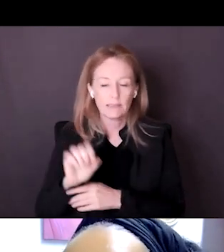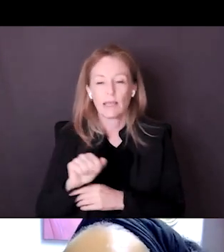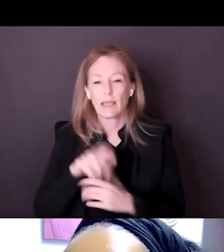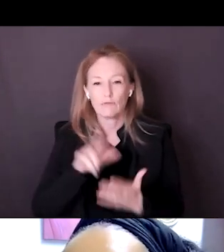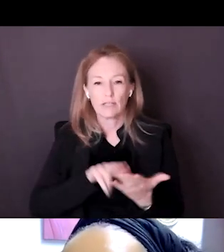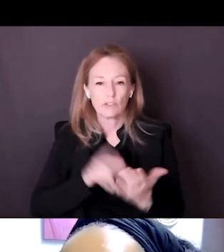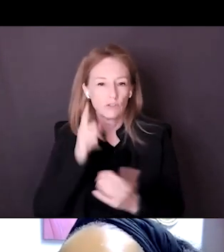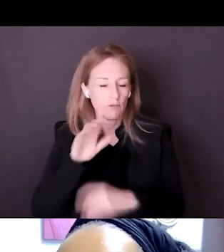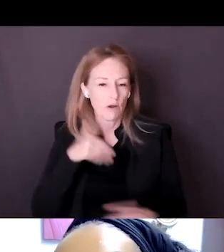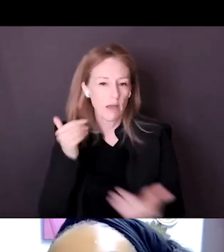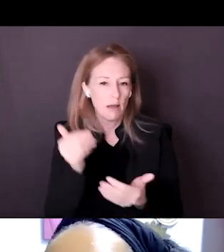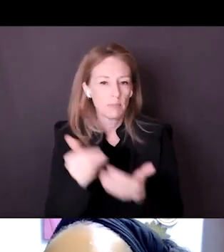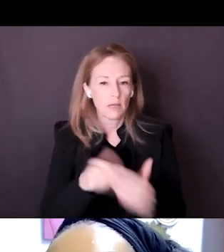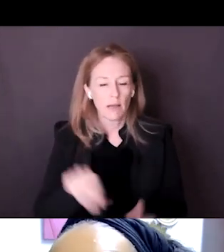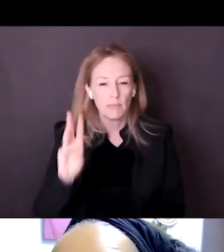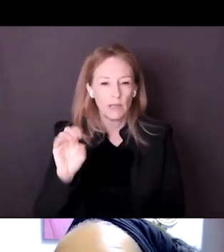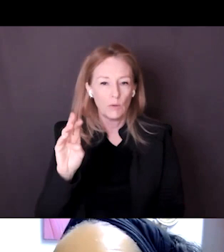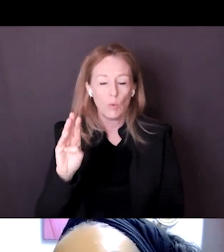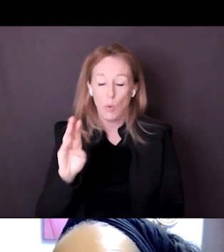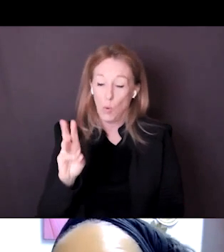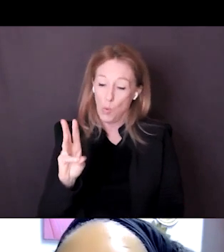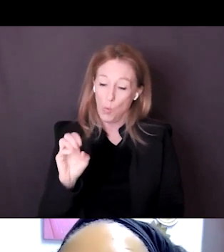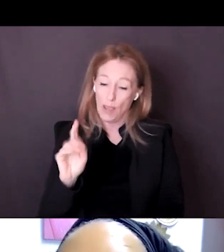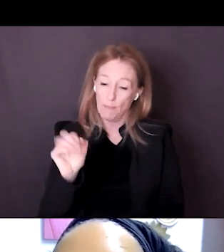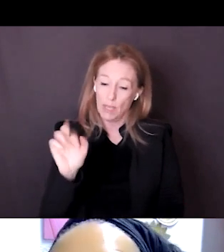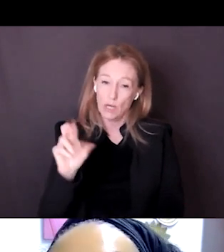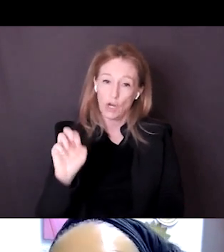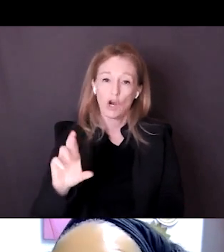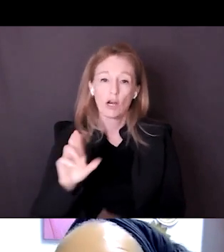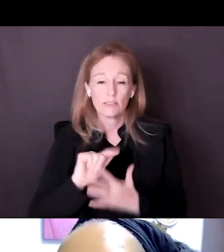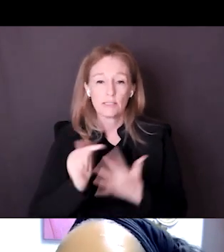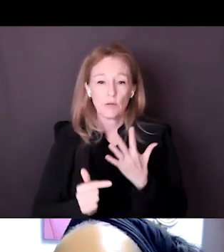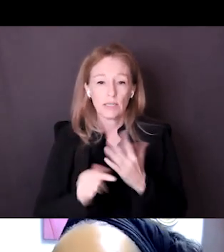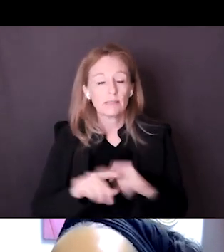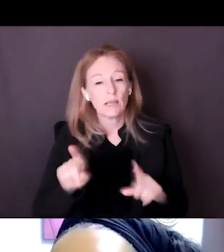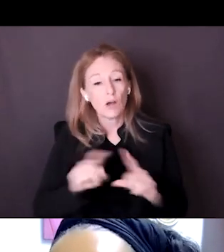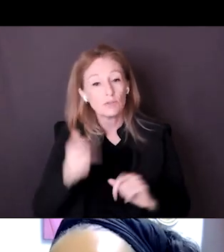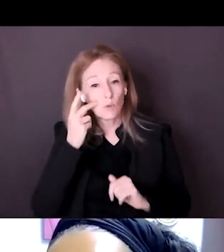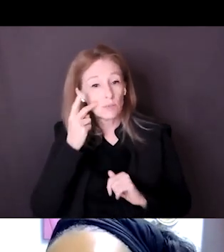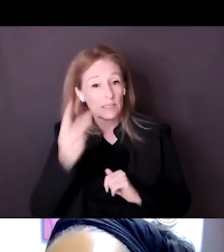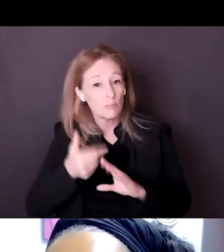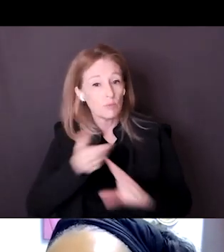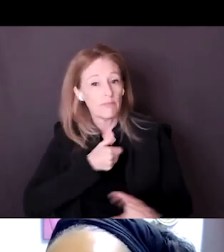UPCOMING EPISODES AND SEE THE RECORDINGS OF THE PREVIOUS ONES.